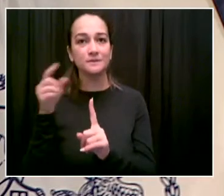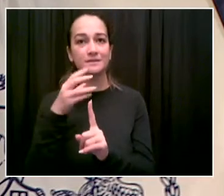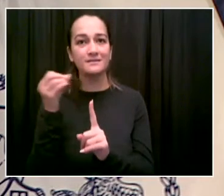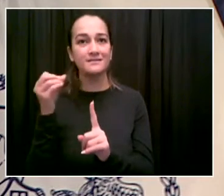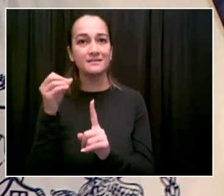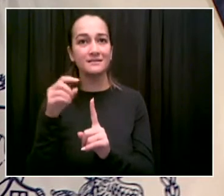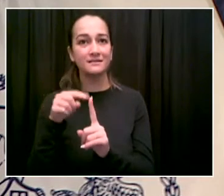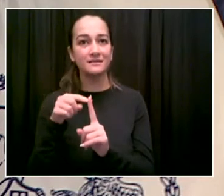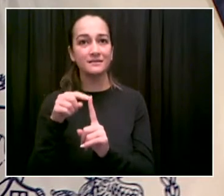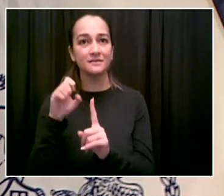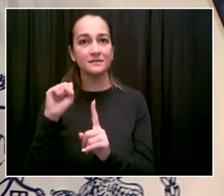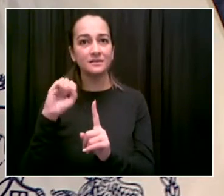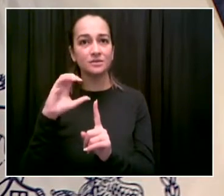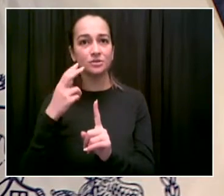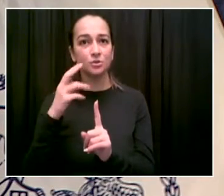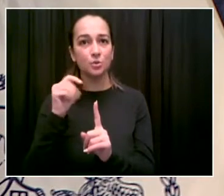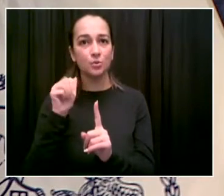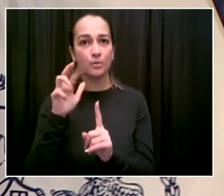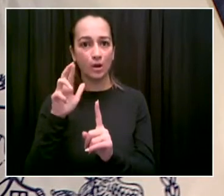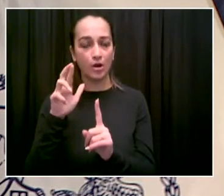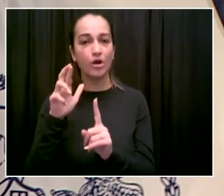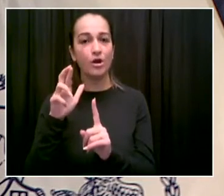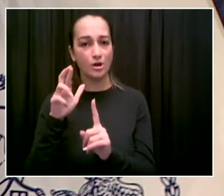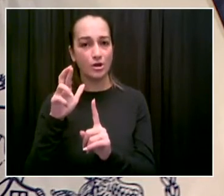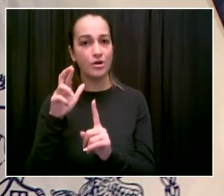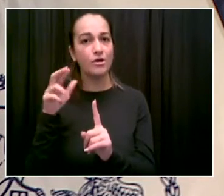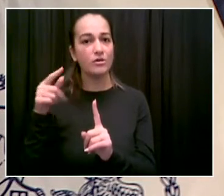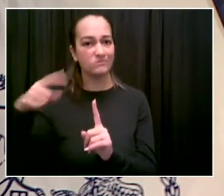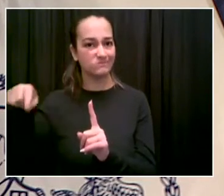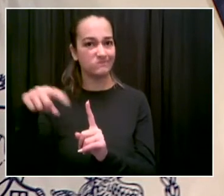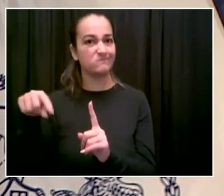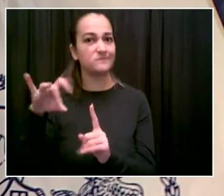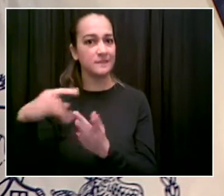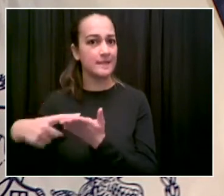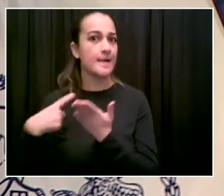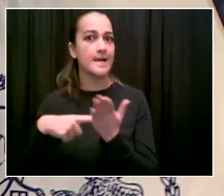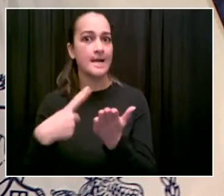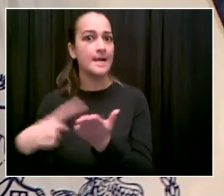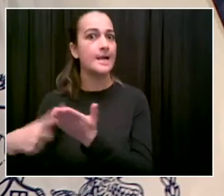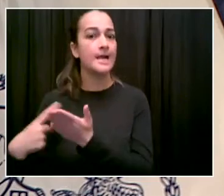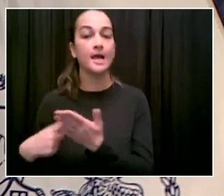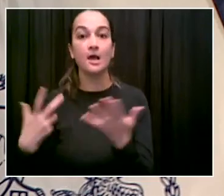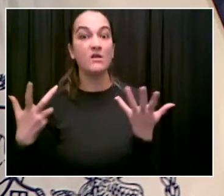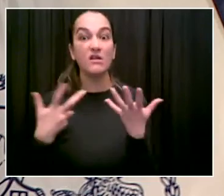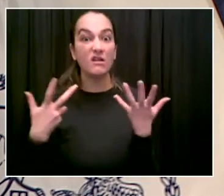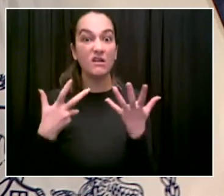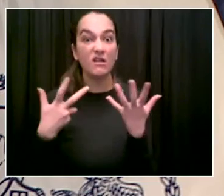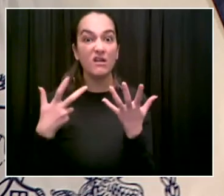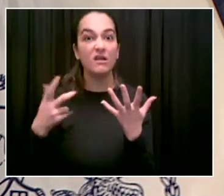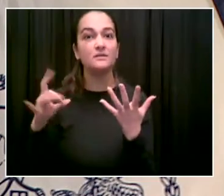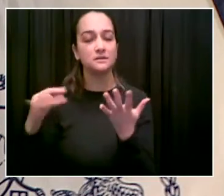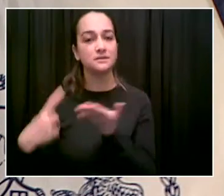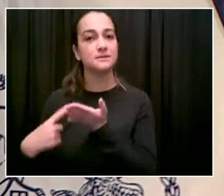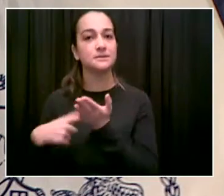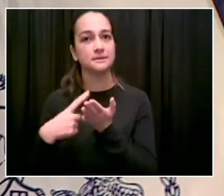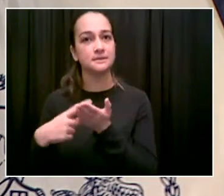WITH STATE SENATOR RAMOS AND MAJOIRTY LEADER SCHUMER SYETERDAY. THEY WERE TALKING